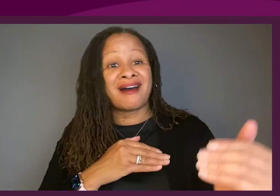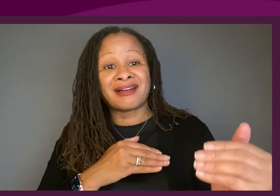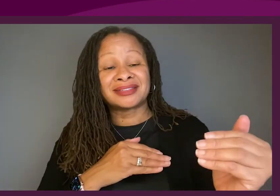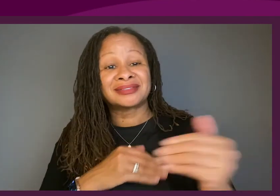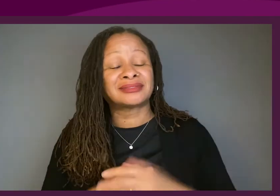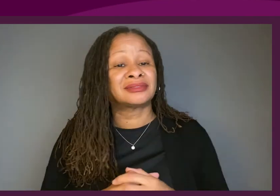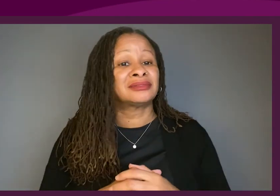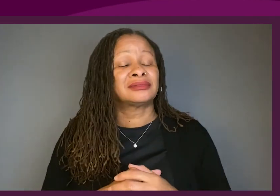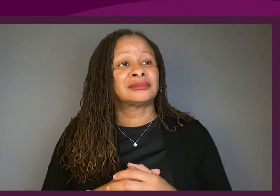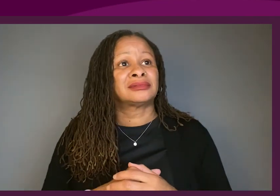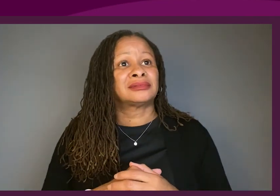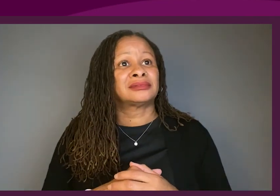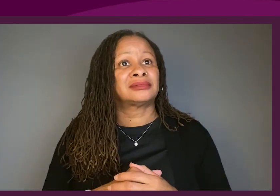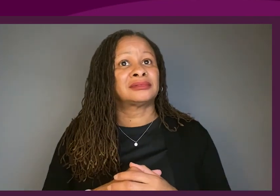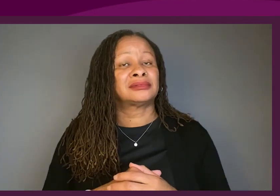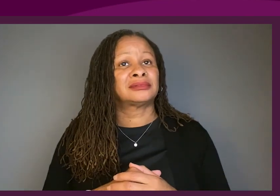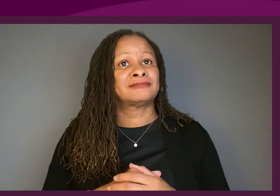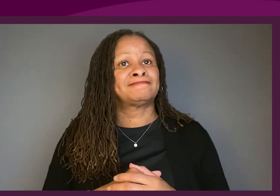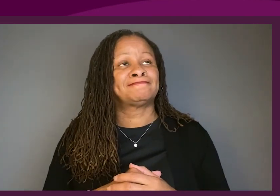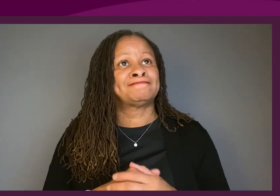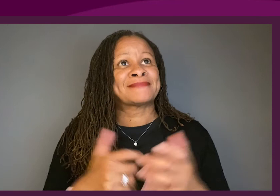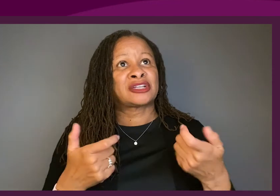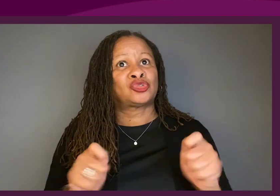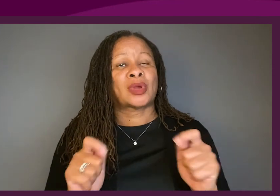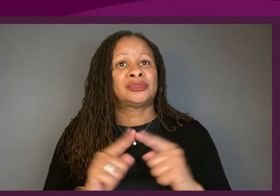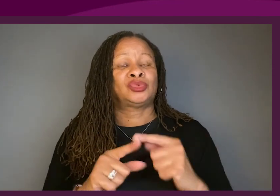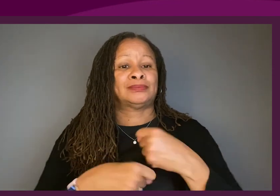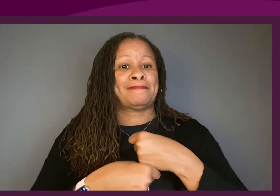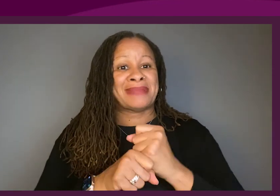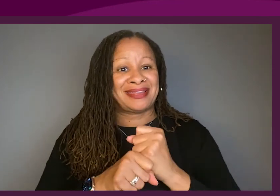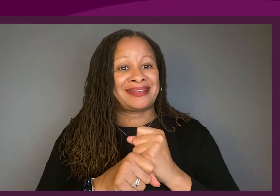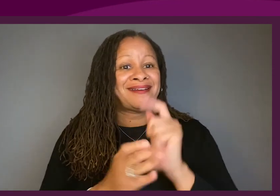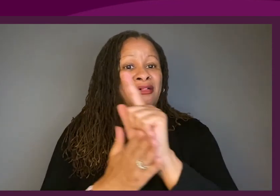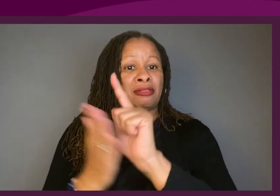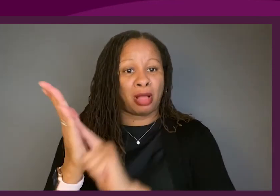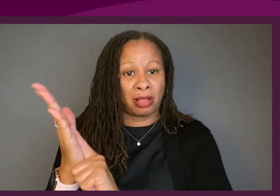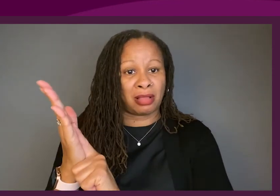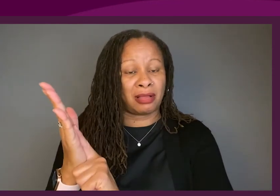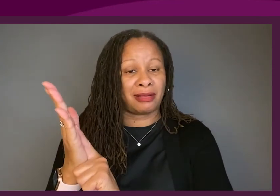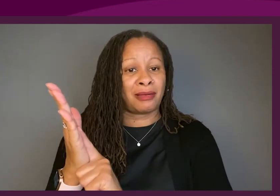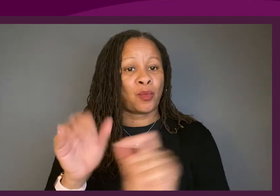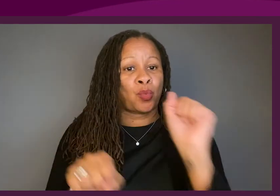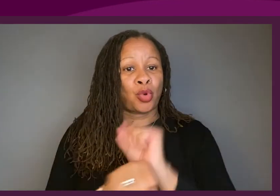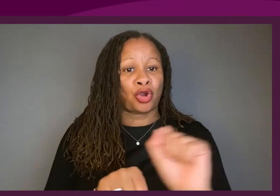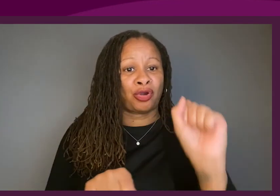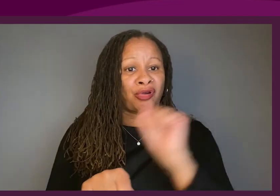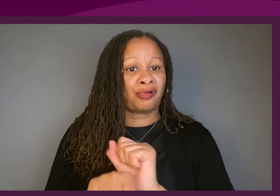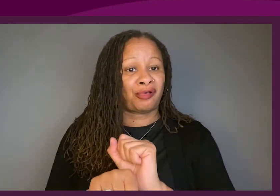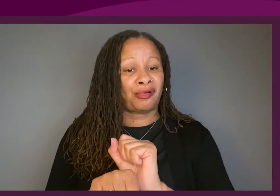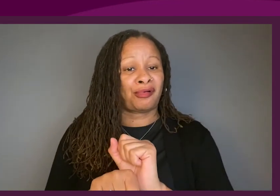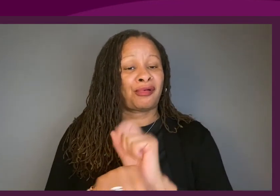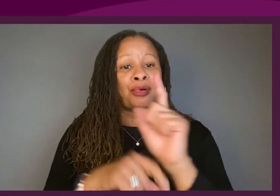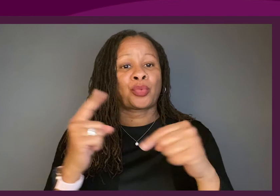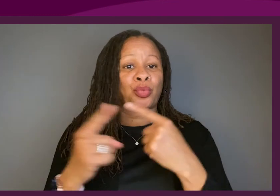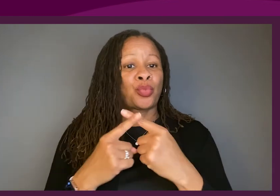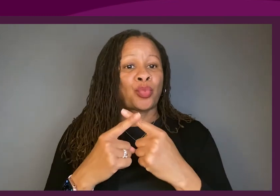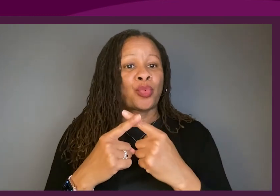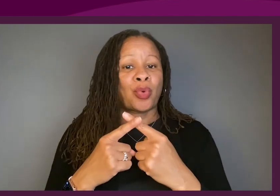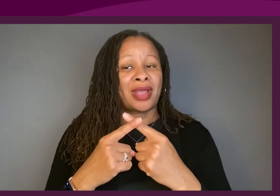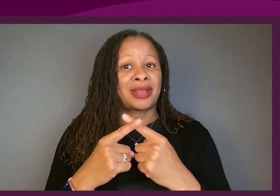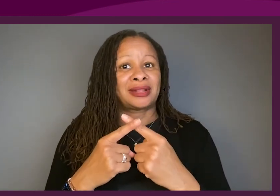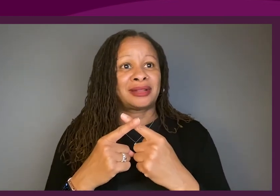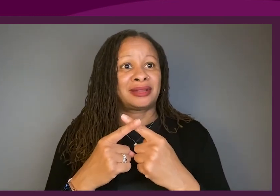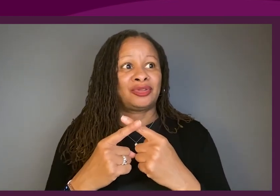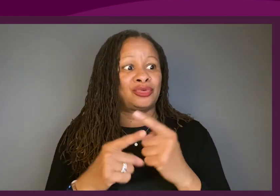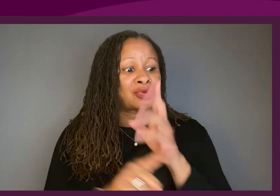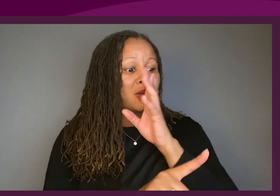we need to instead be working for a just world in which people with disabilities don't have